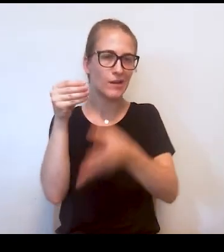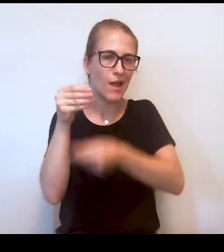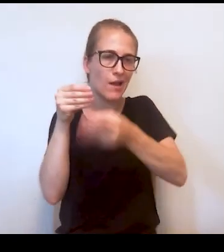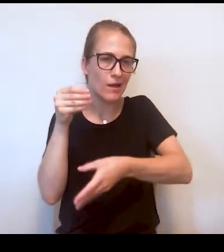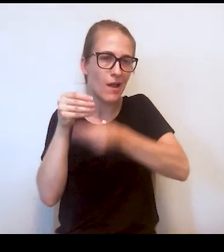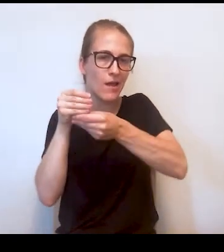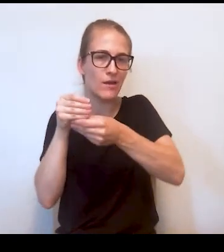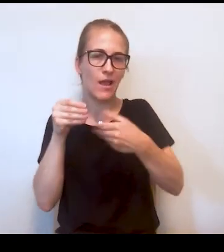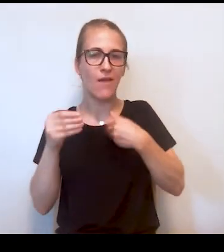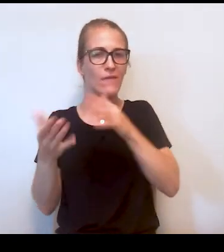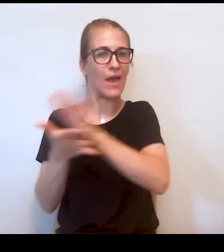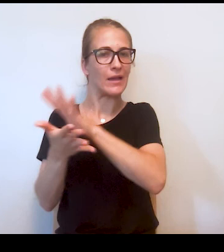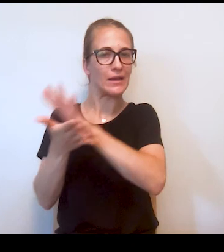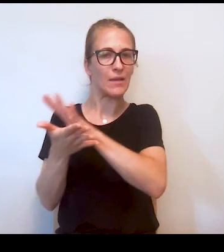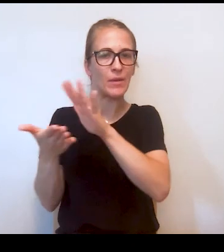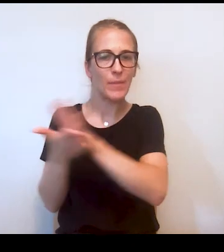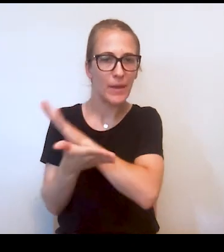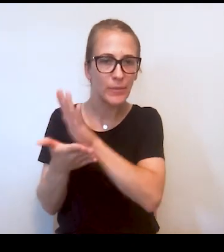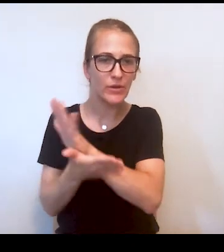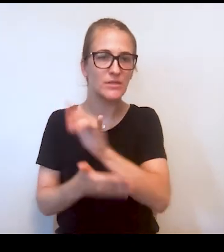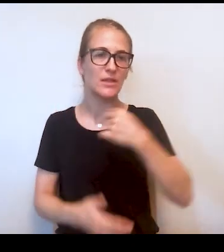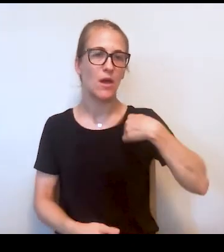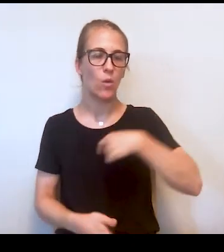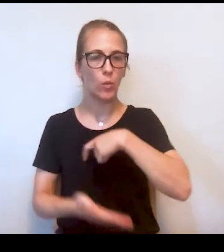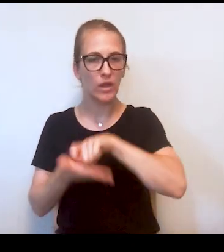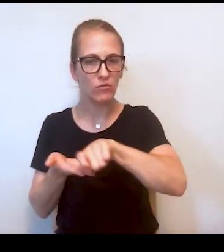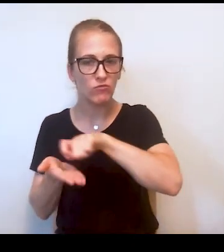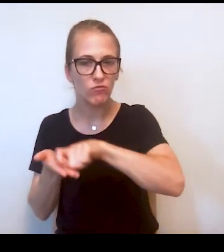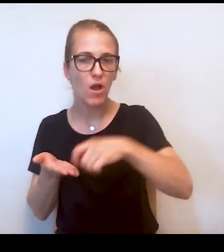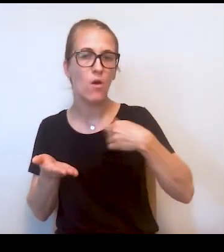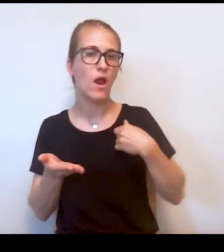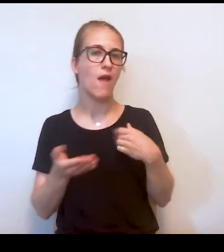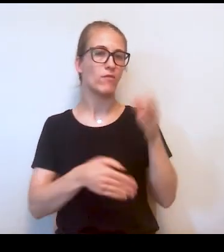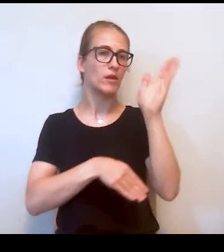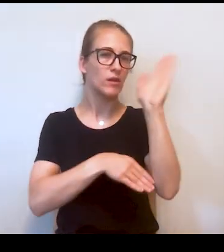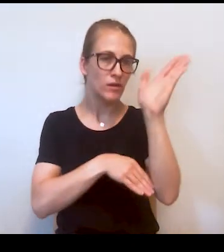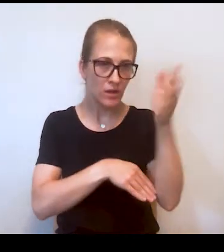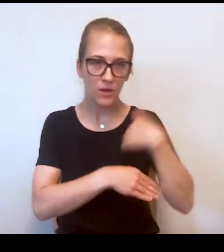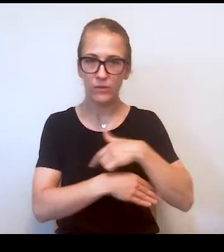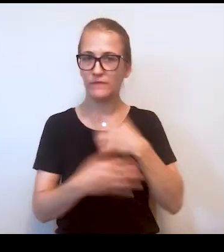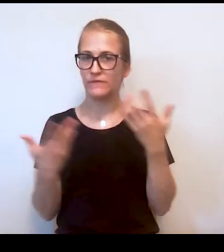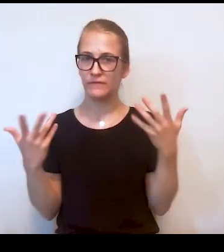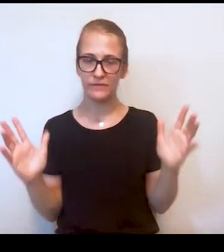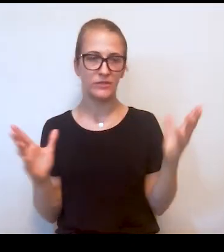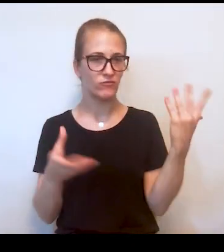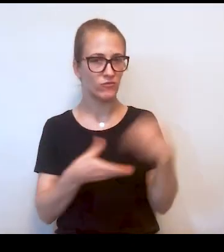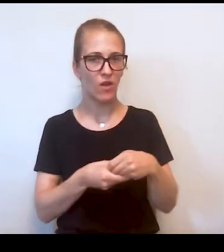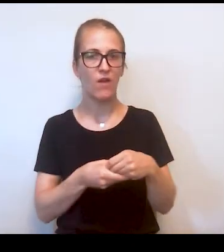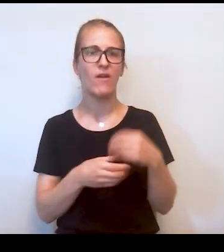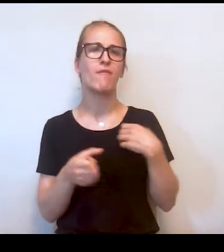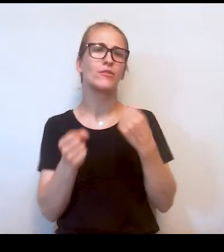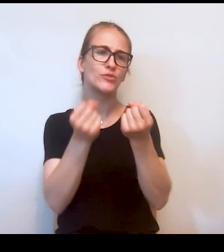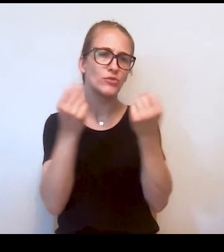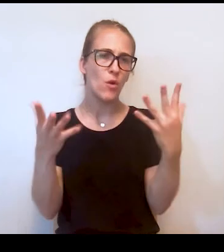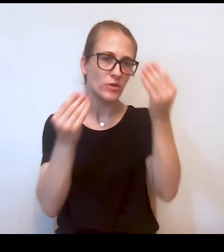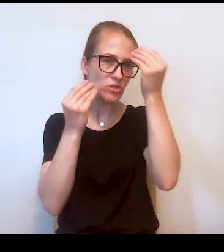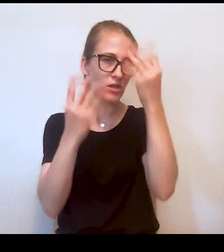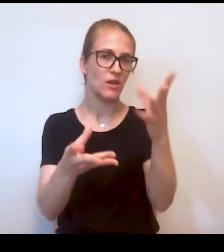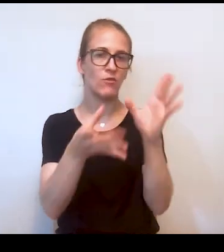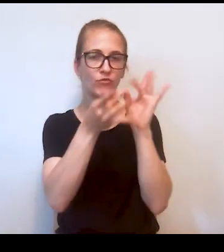We've got lots of information about hypermobile disability and just all the dimensions of this. [Audre] Yeah, and we have information